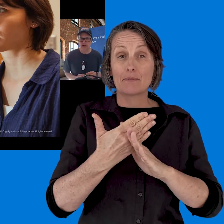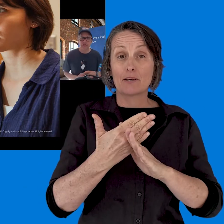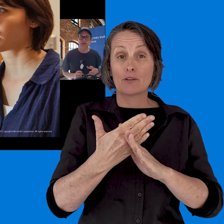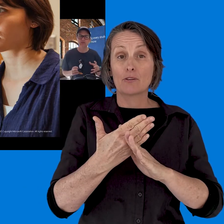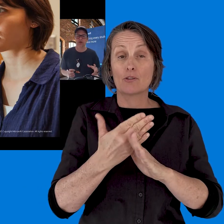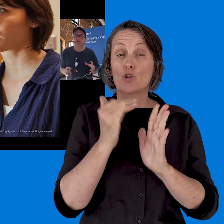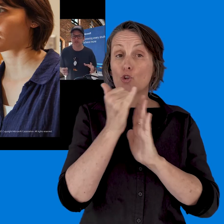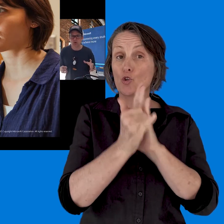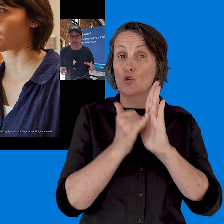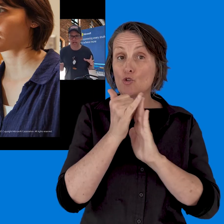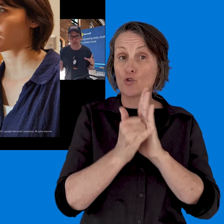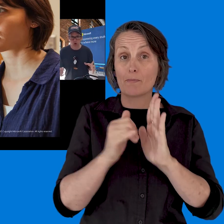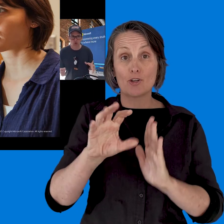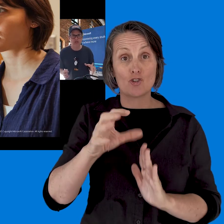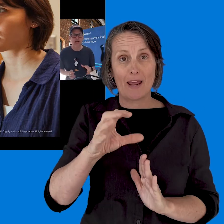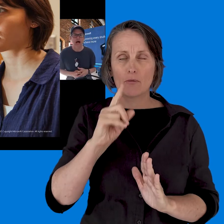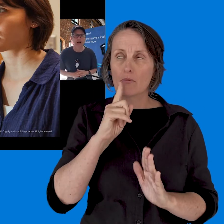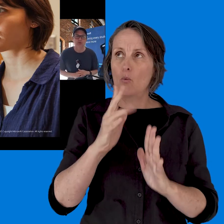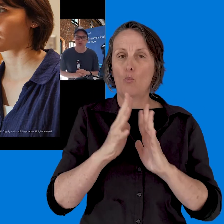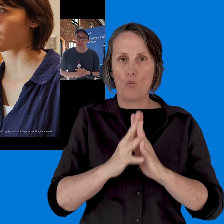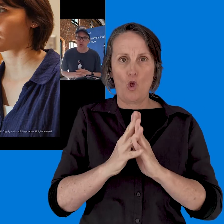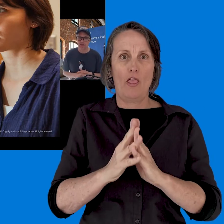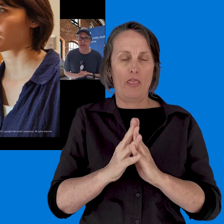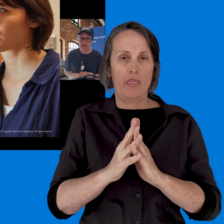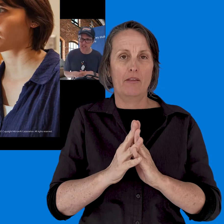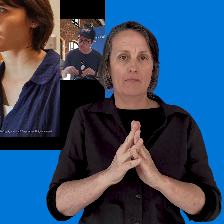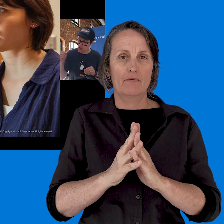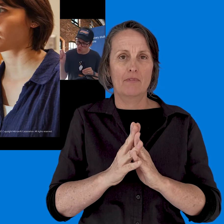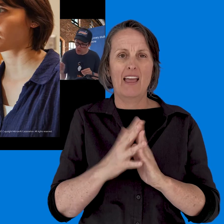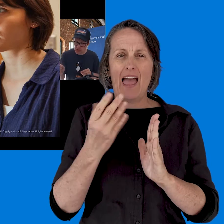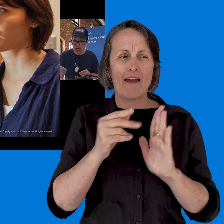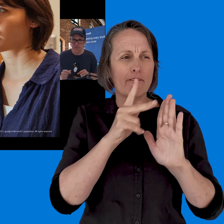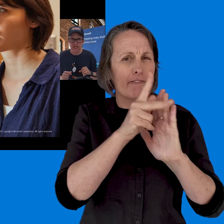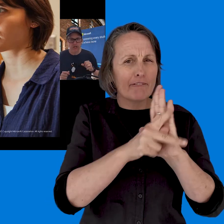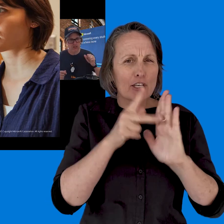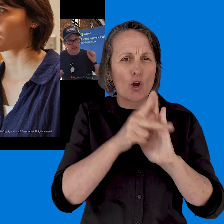channel is worth its weight in gold. You can go in there, there's short and sharp videos.